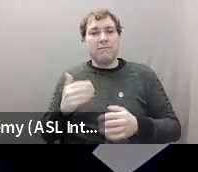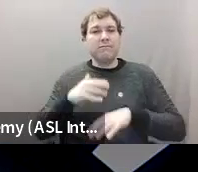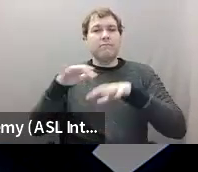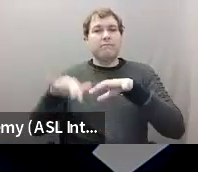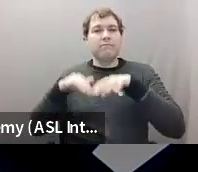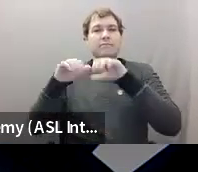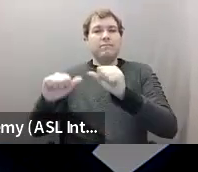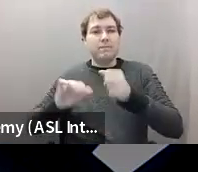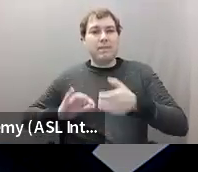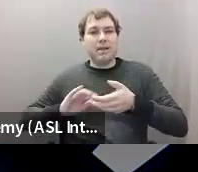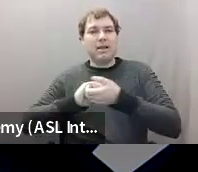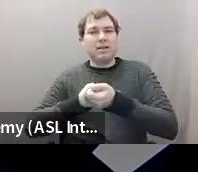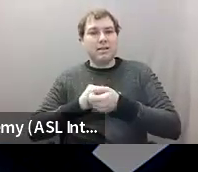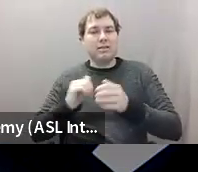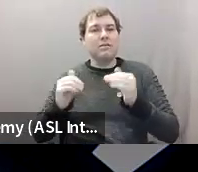Cassidy Thorne: collaboration peer mentoring groups.